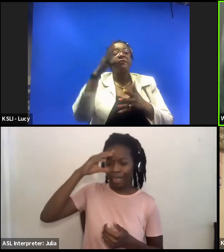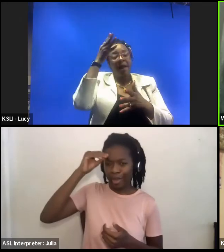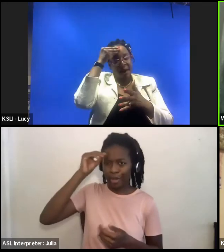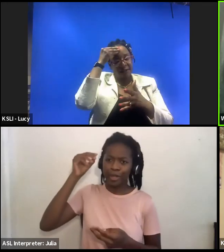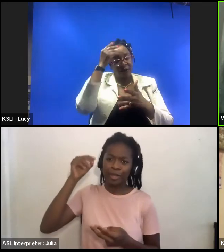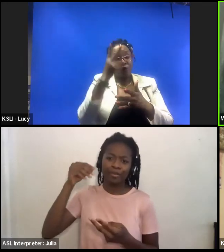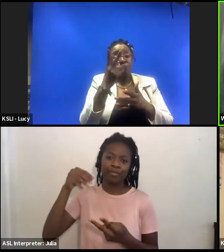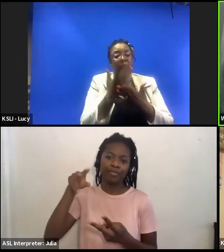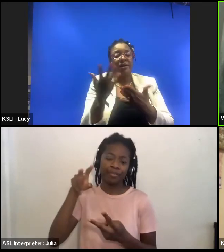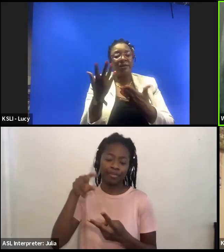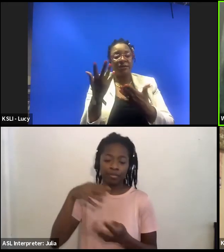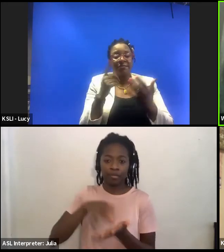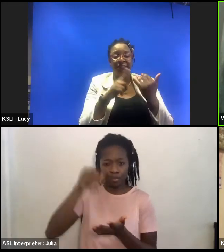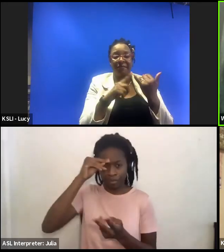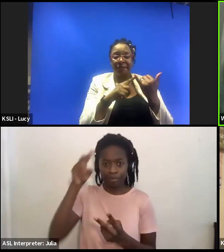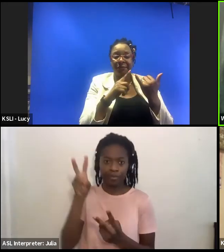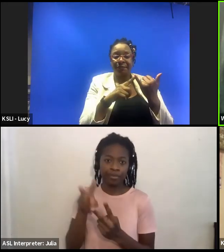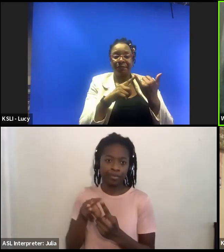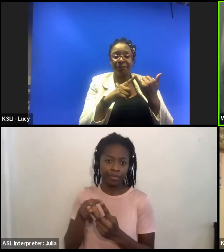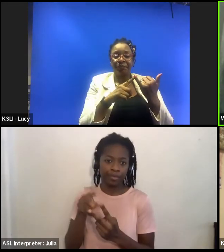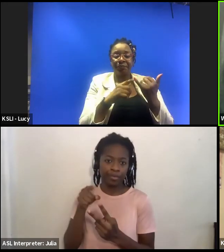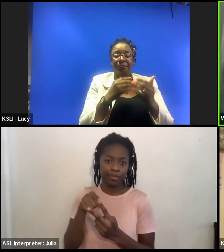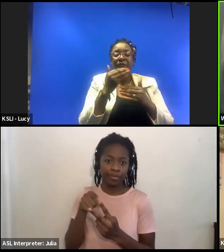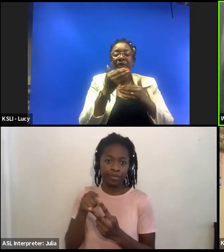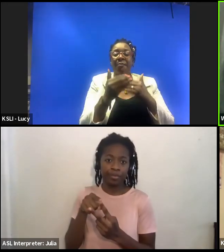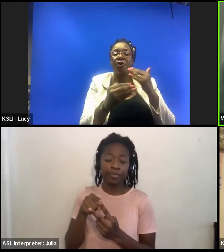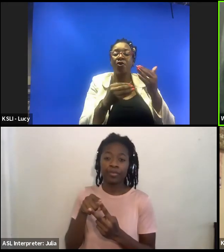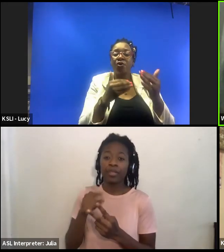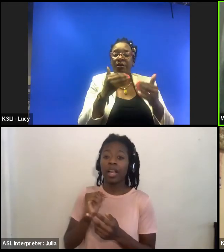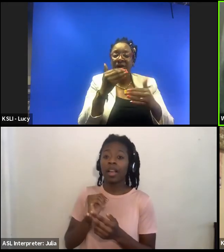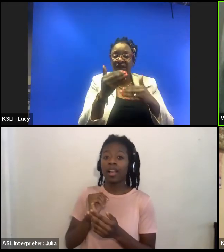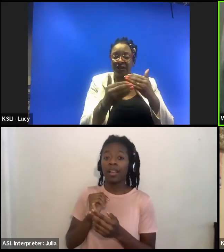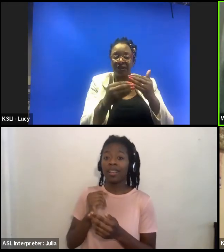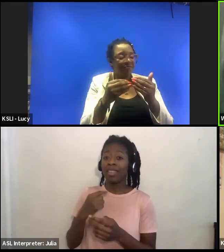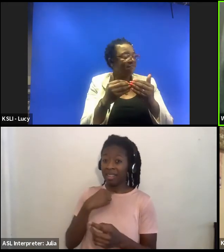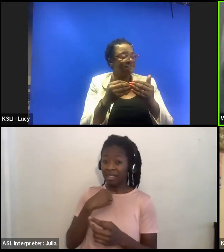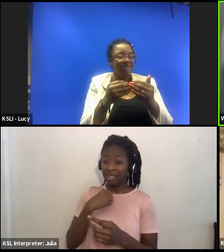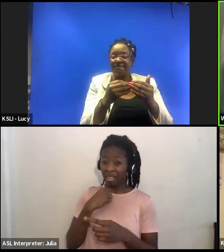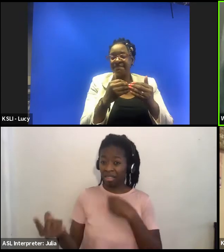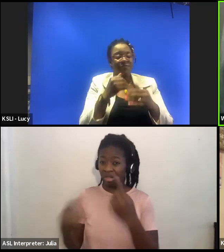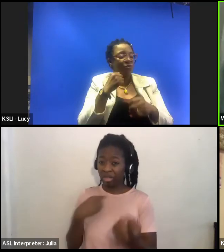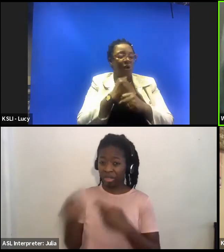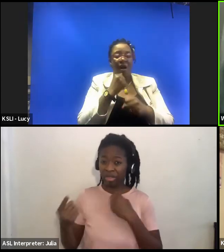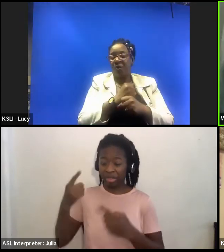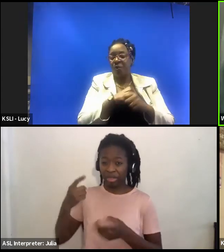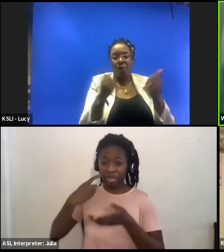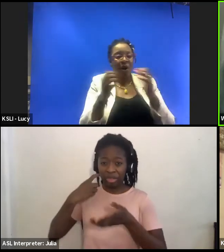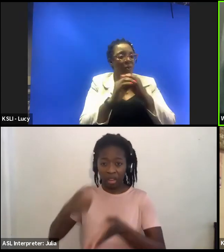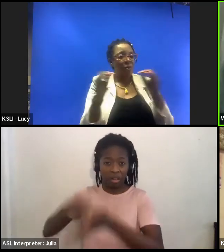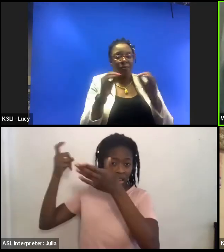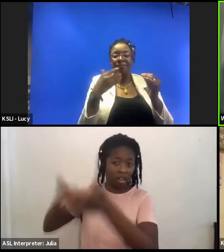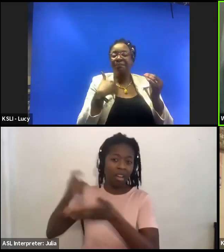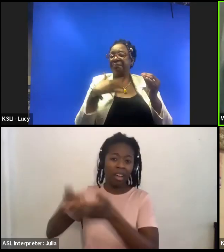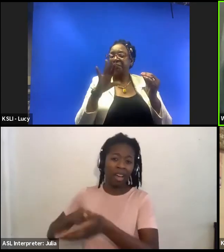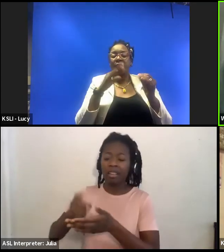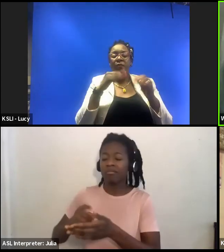One that that process does not work for me 'cause I do not want to make my actors shrivel.